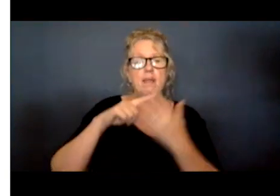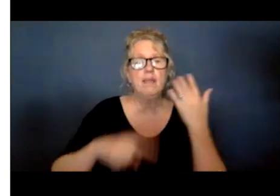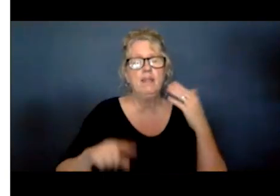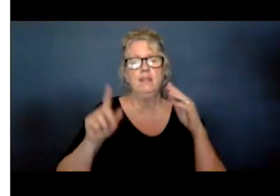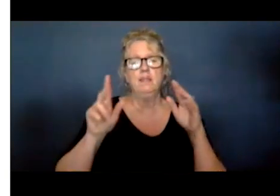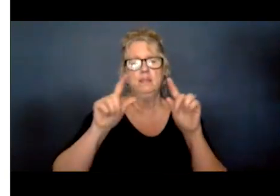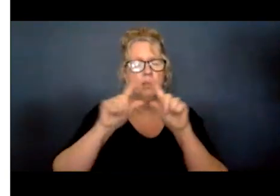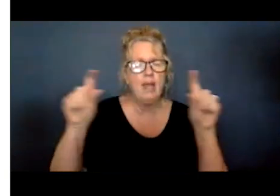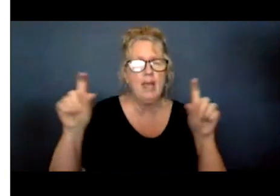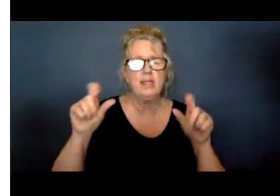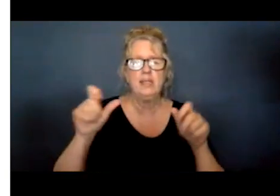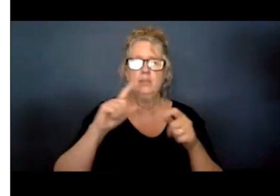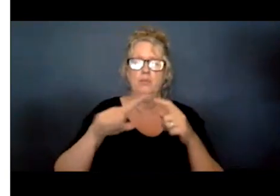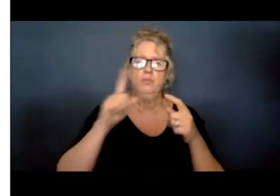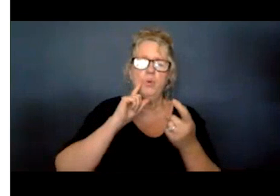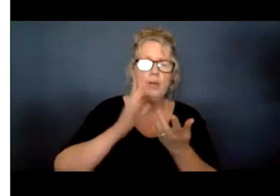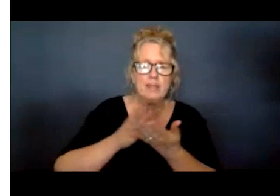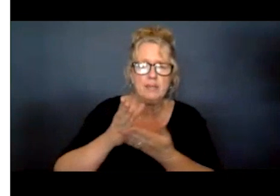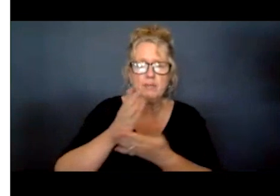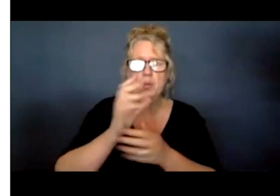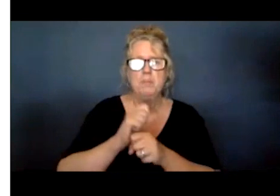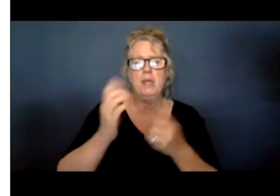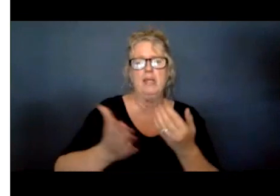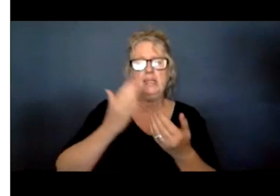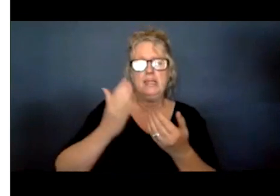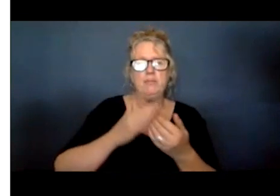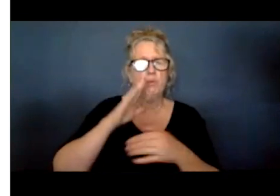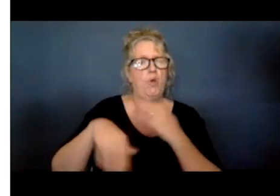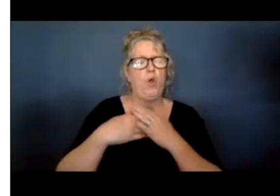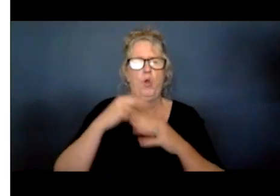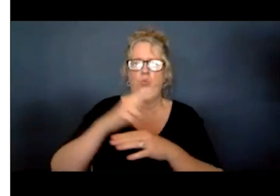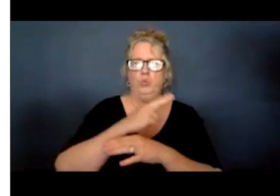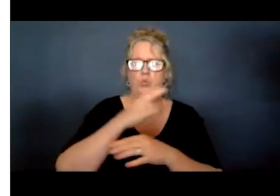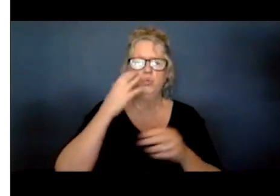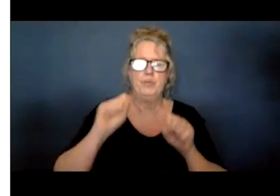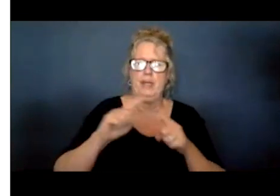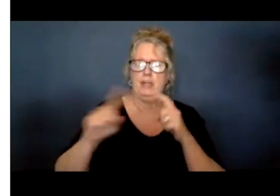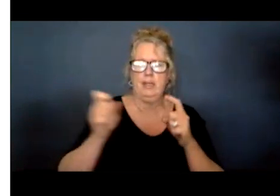into the navigation pane, making it easier for all users to browse the document.